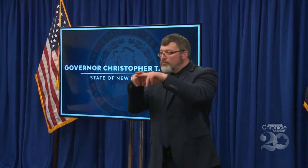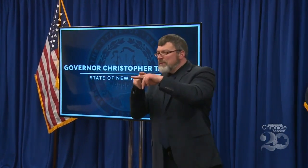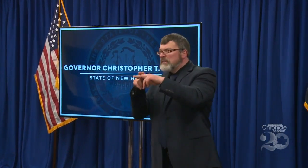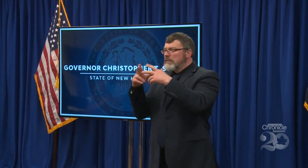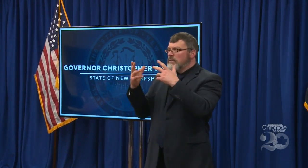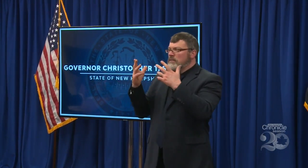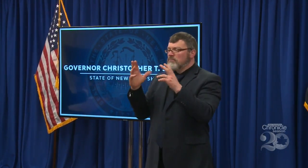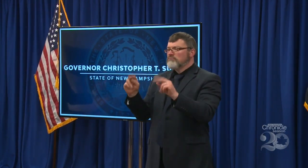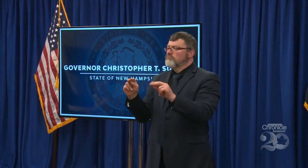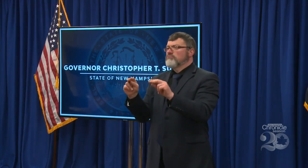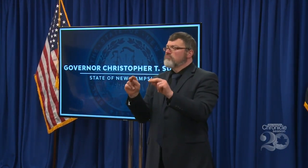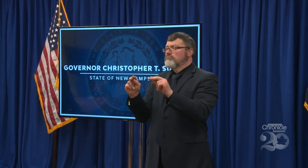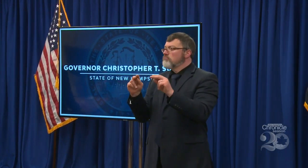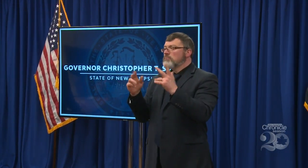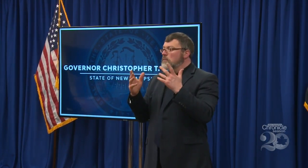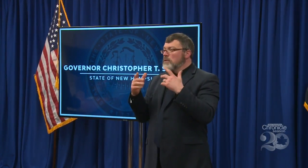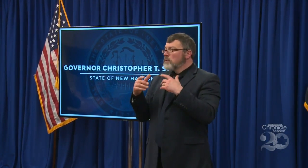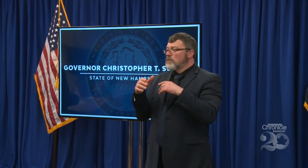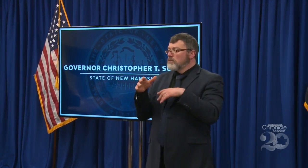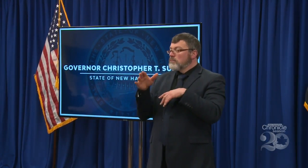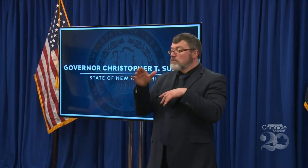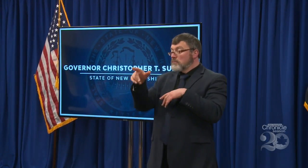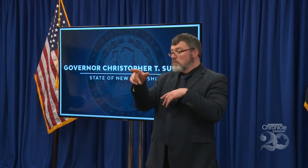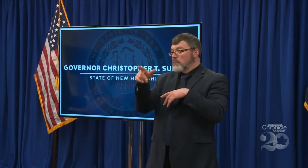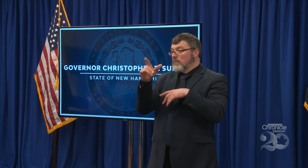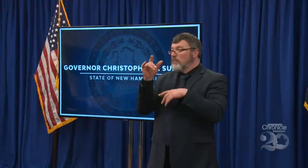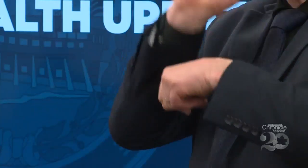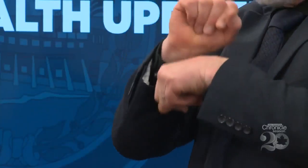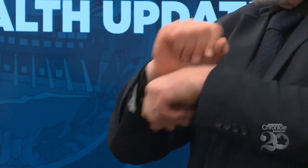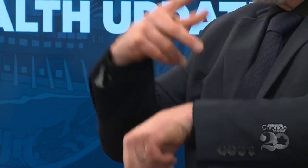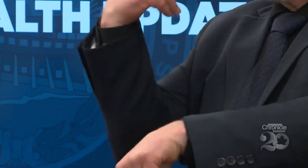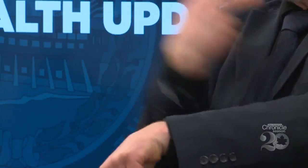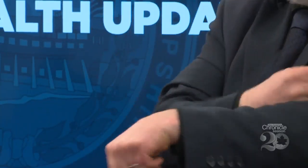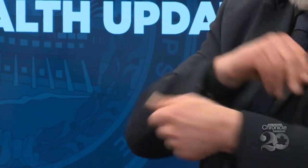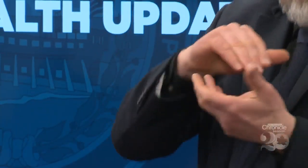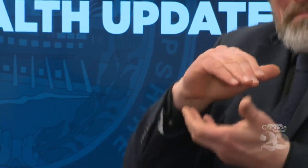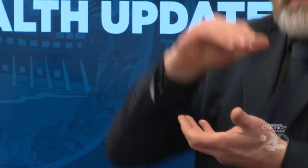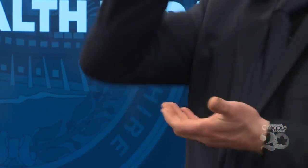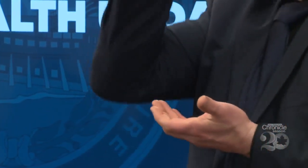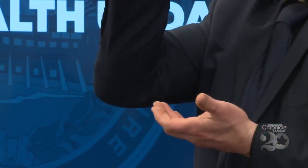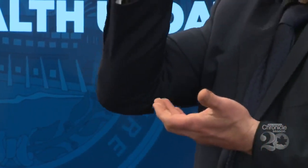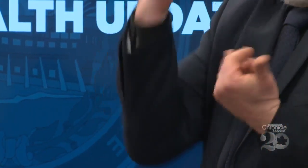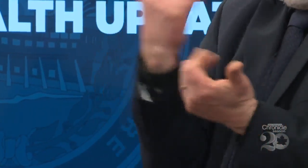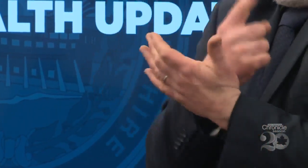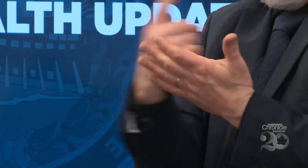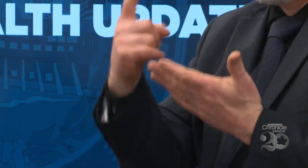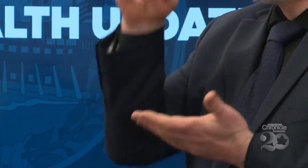THE FIRST MONTH OR TWO, WAS TOTALLY, TOTALLY WIPED OUT. I WAS WET FROM SWEATING. WORKING SO HARD.